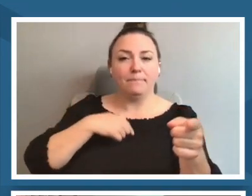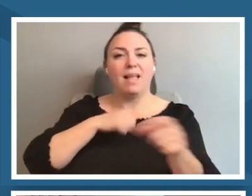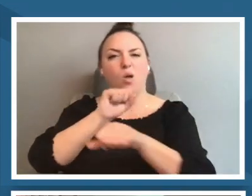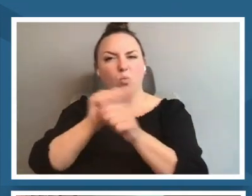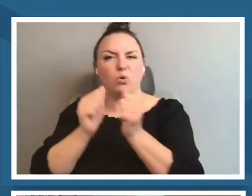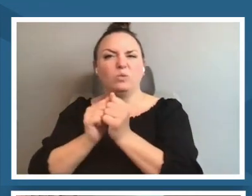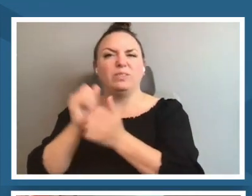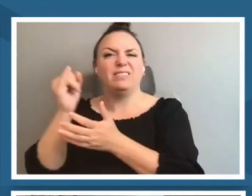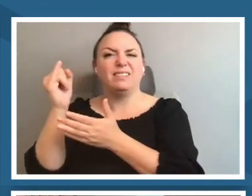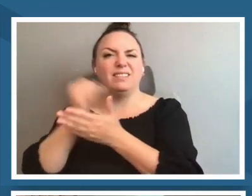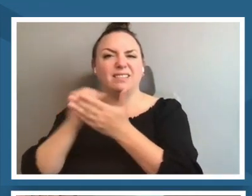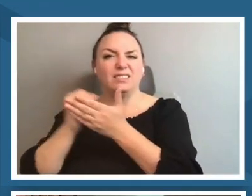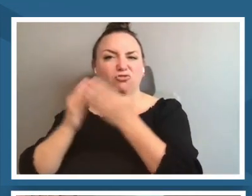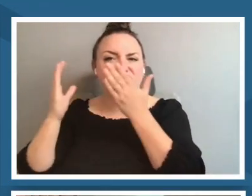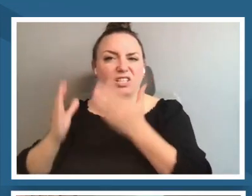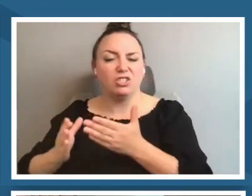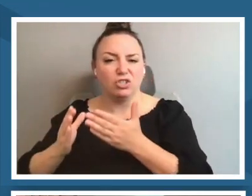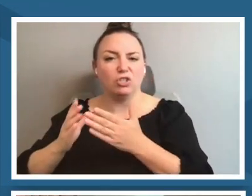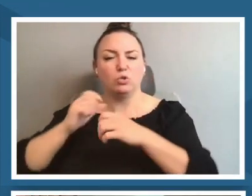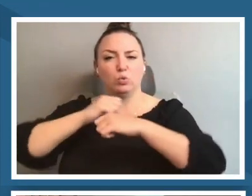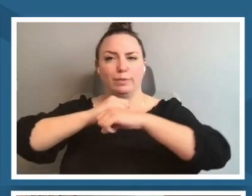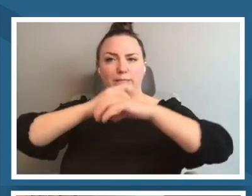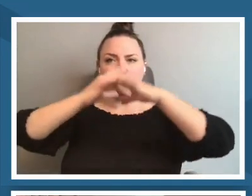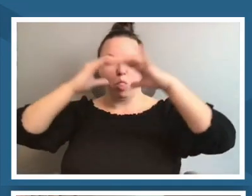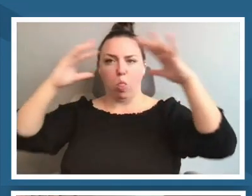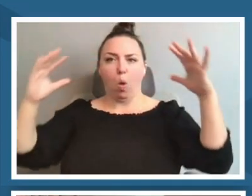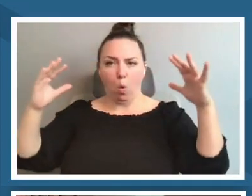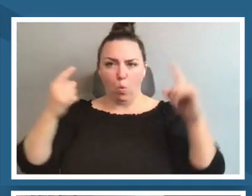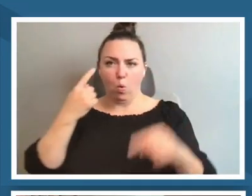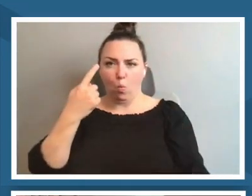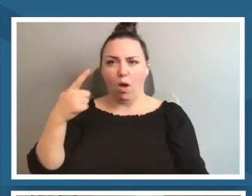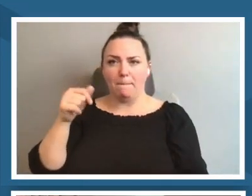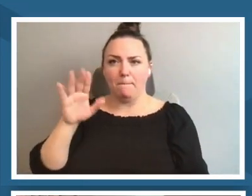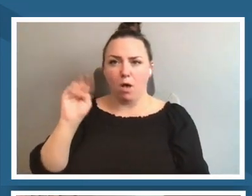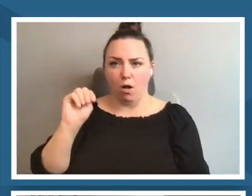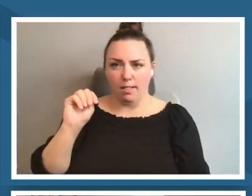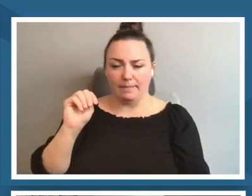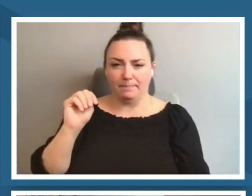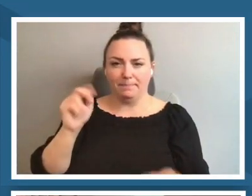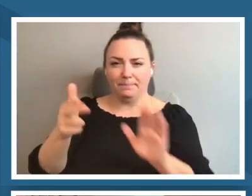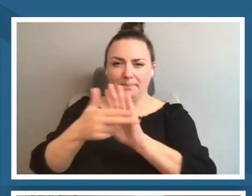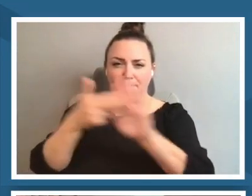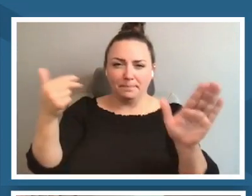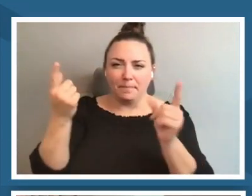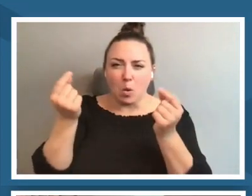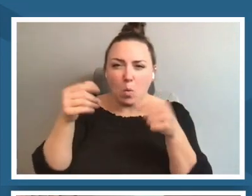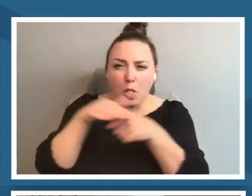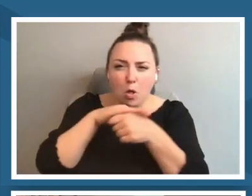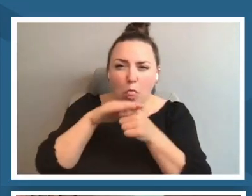to explode one of these palms and label